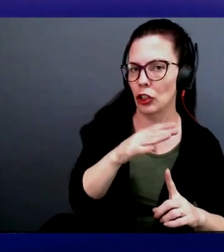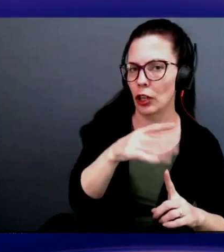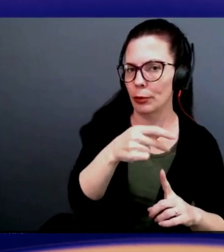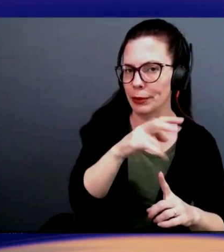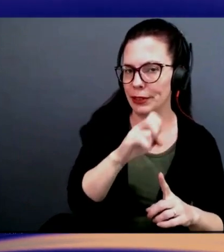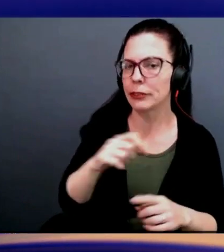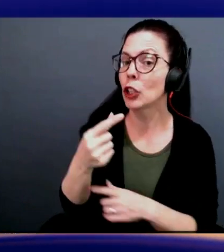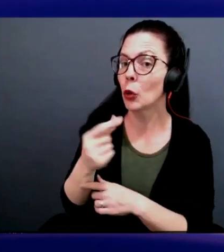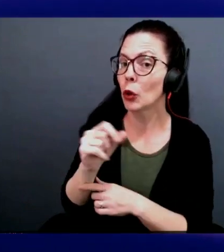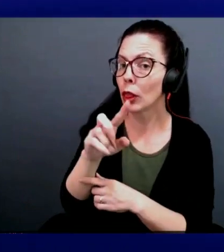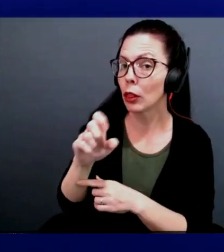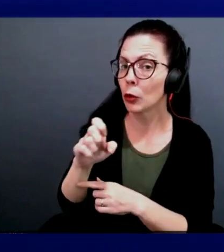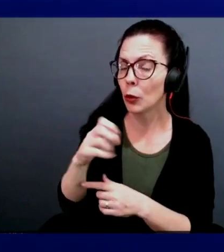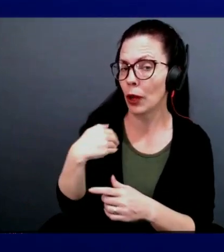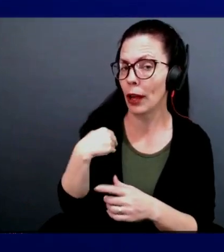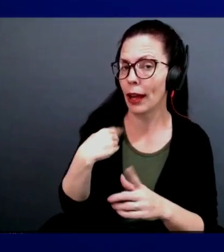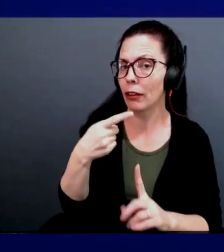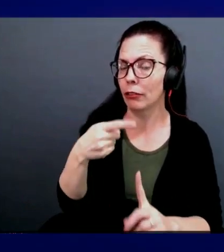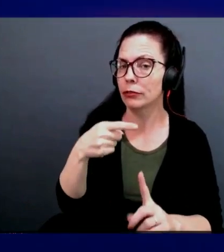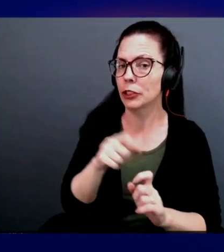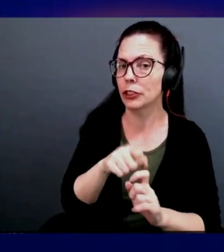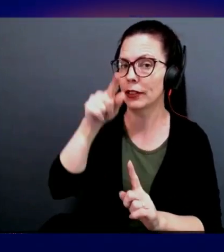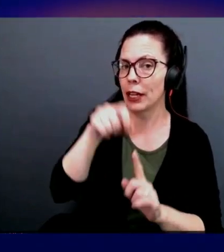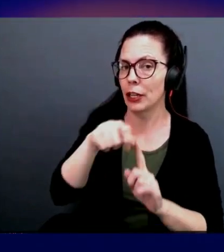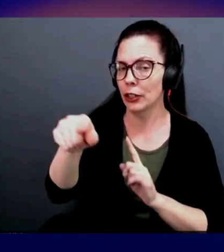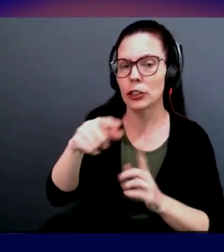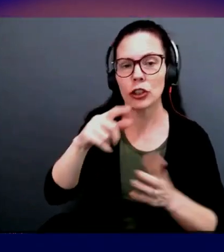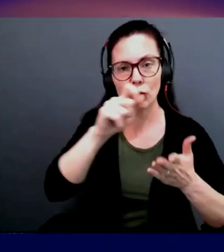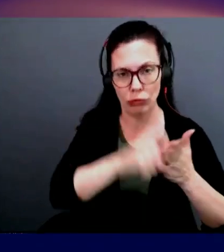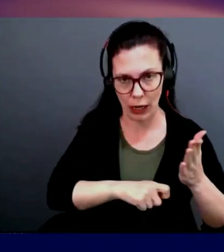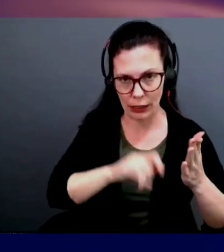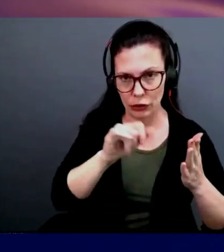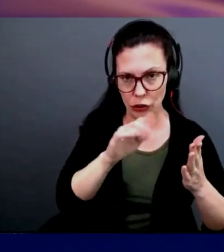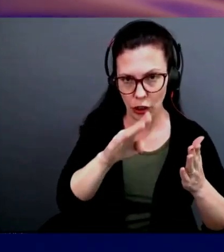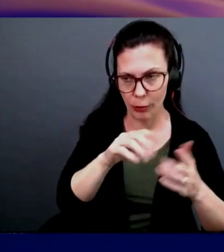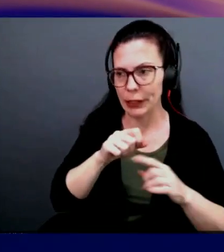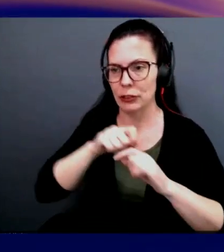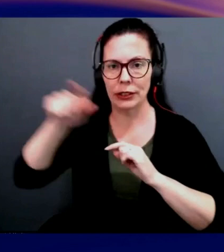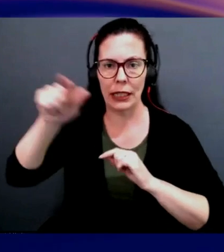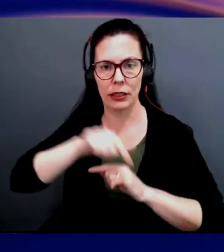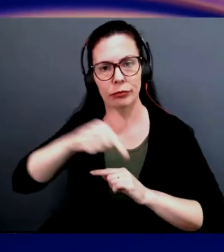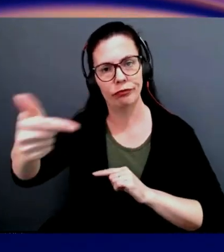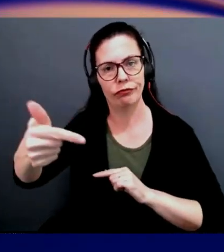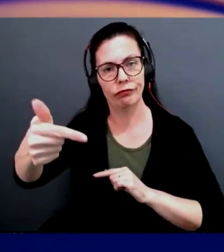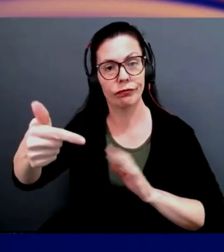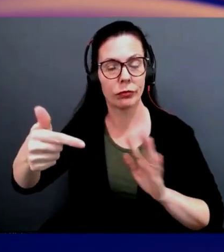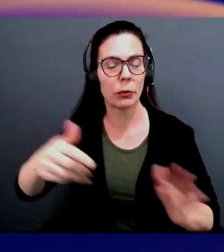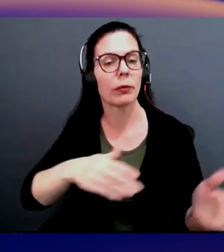which is a fire-and-forget system. You write your job and you send it over. With Interactive Sessions API,